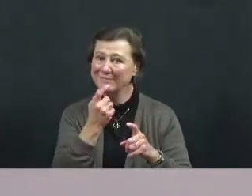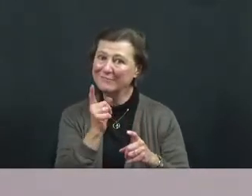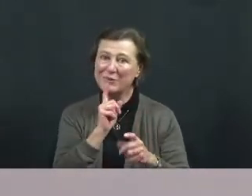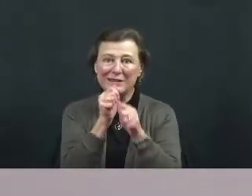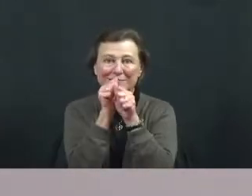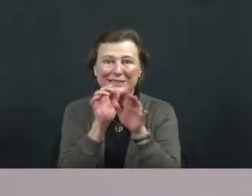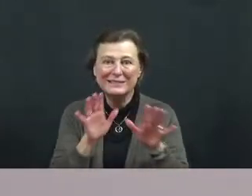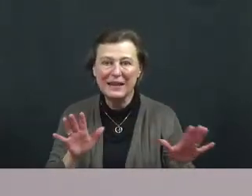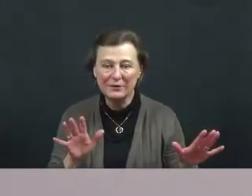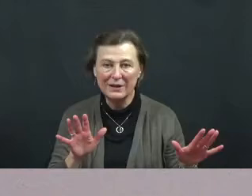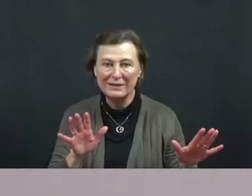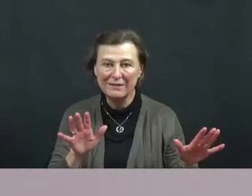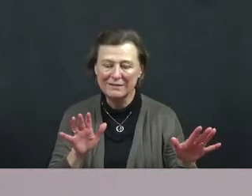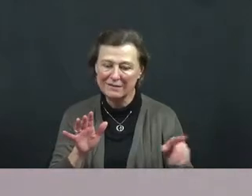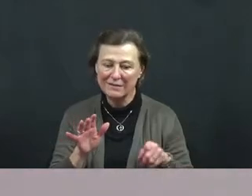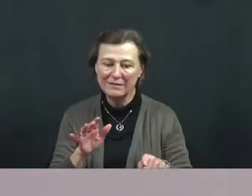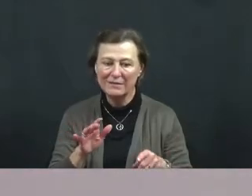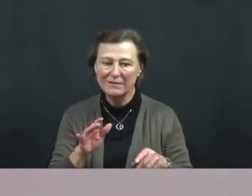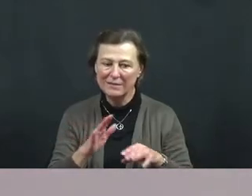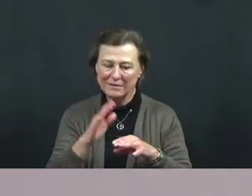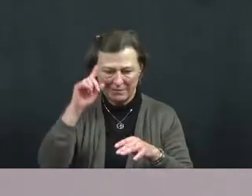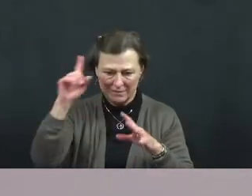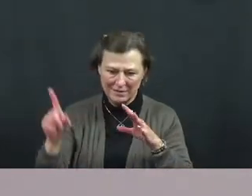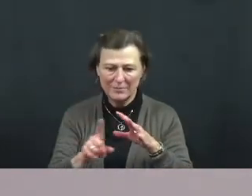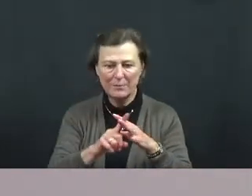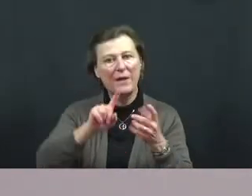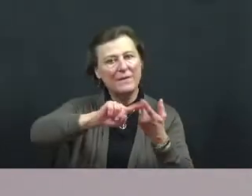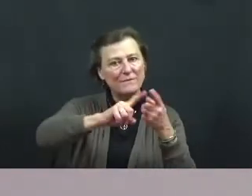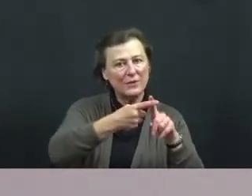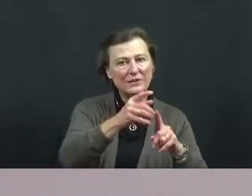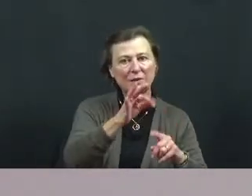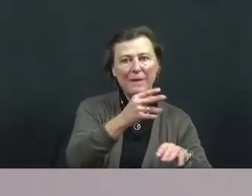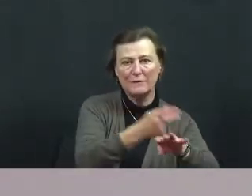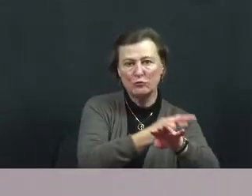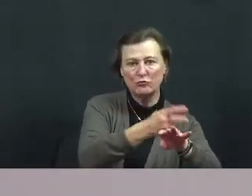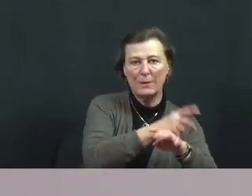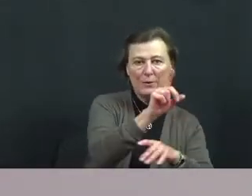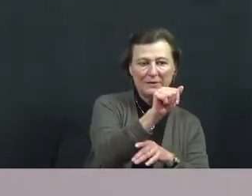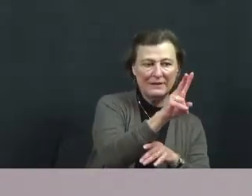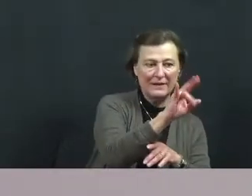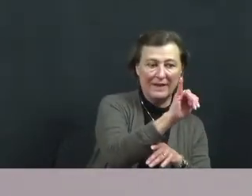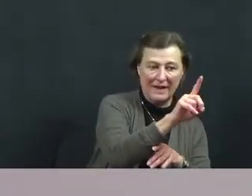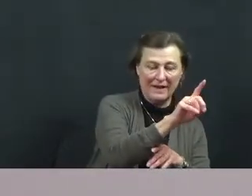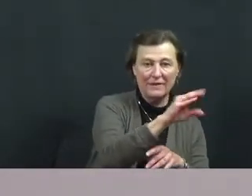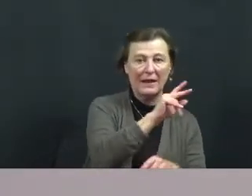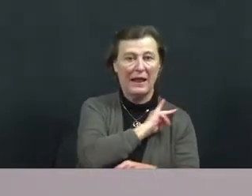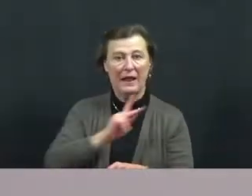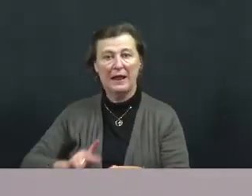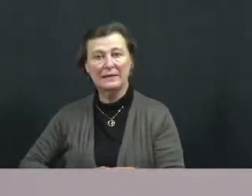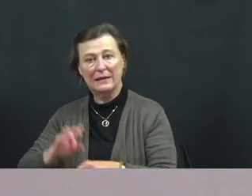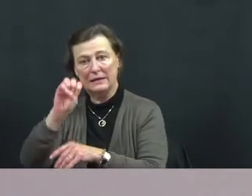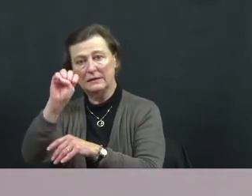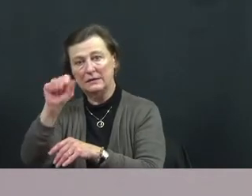It calls to mind the way the friendship of the shepherd, David and King Saul's son, Jonathan, is described in the Bible.